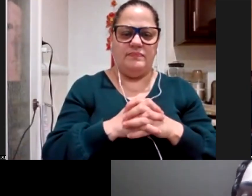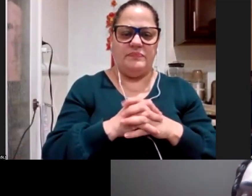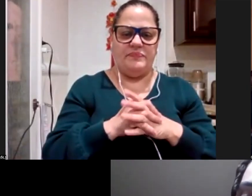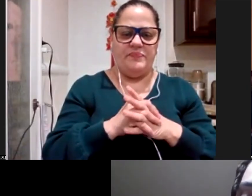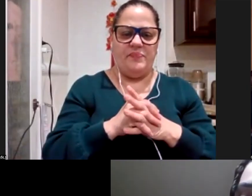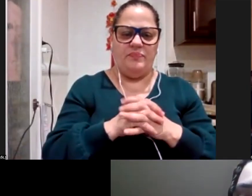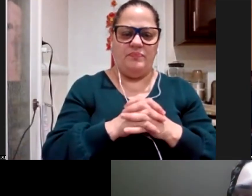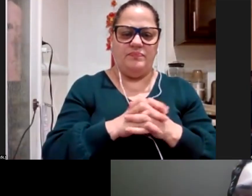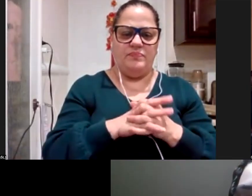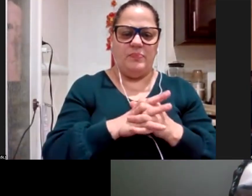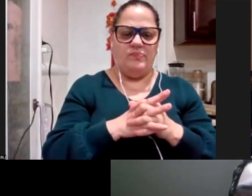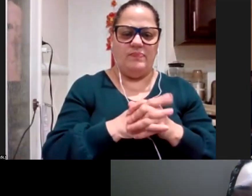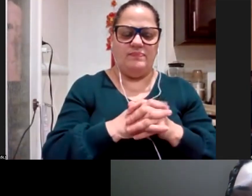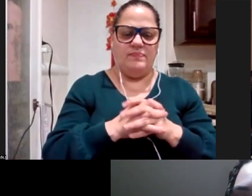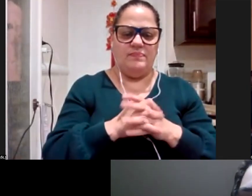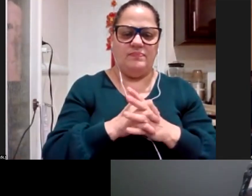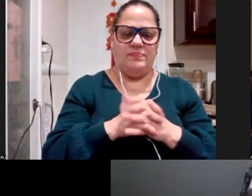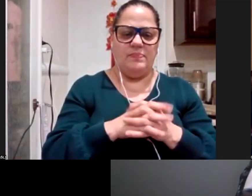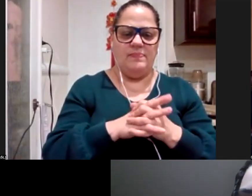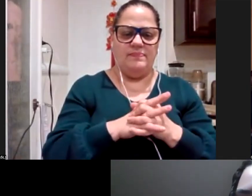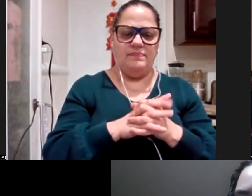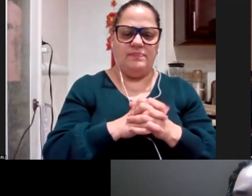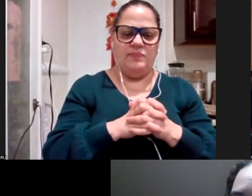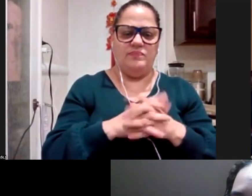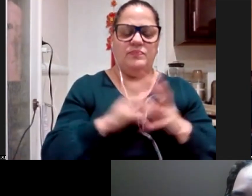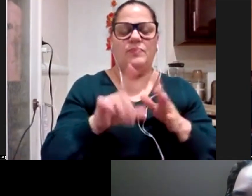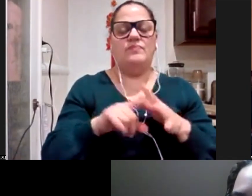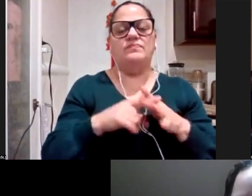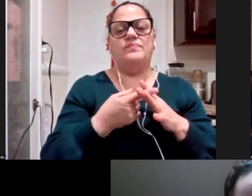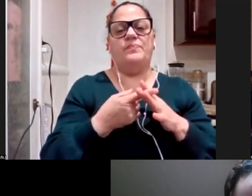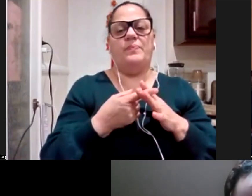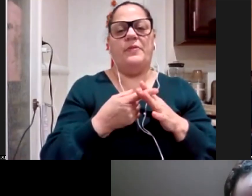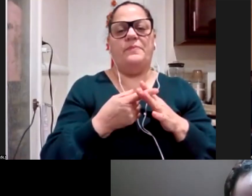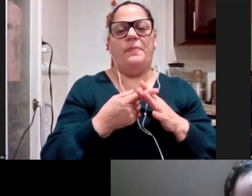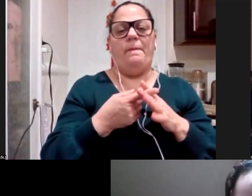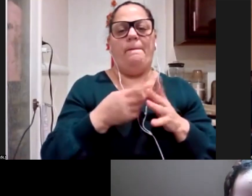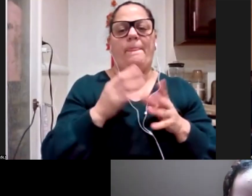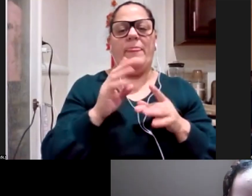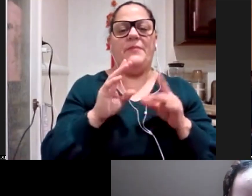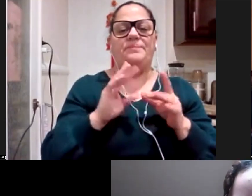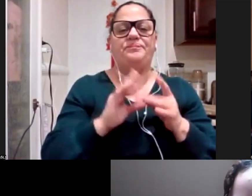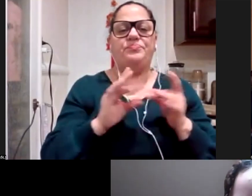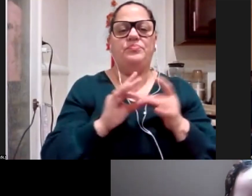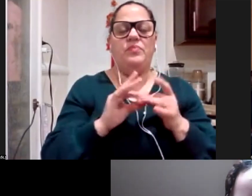they were mainly from the beginning um of people trying to get uh some people thought that we had